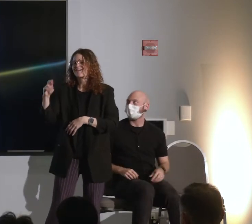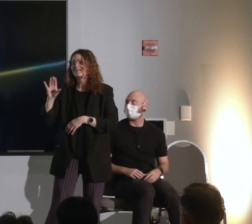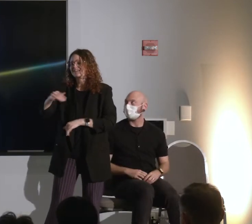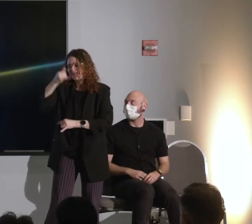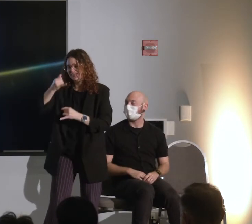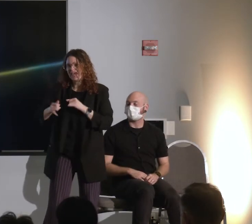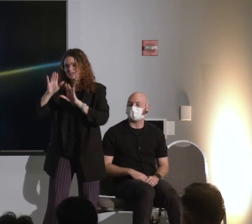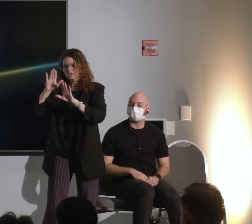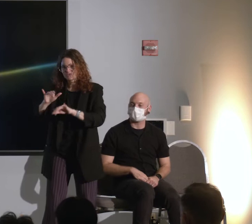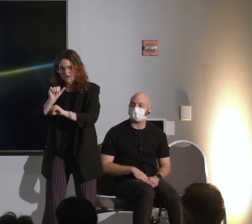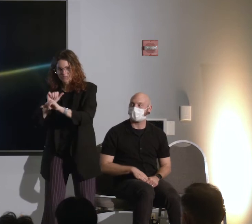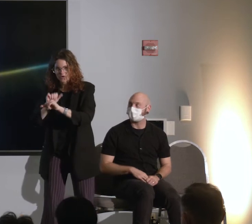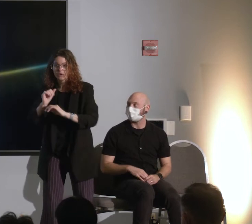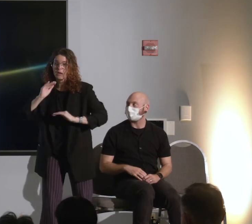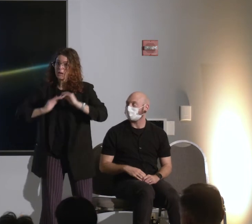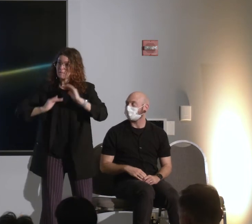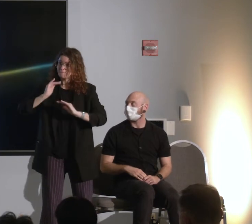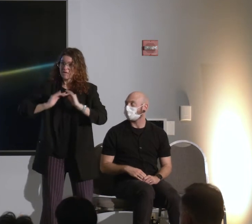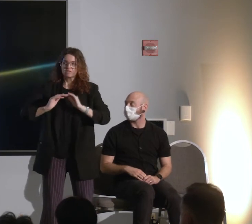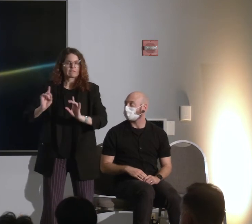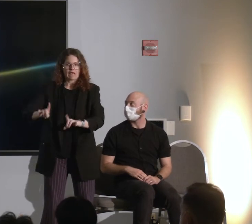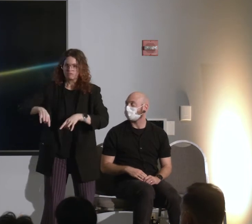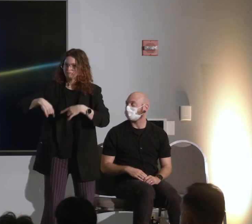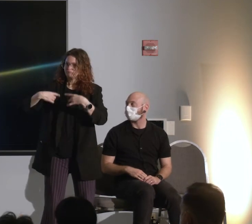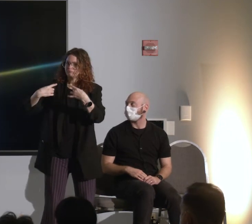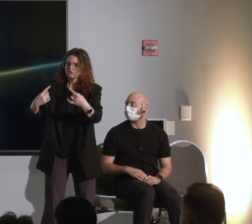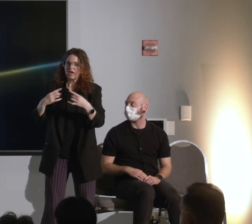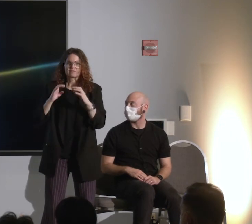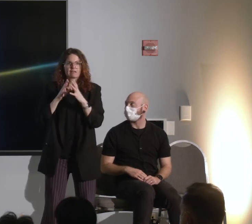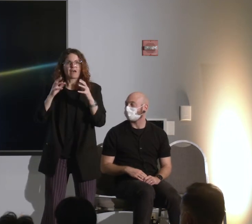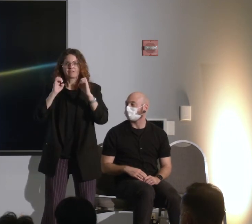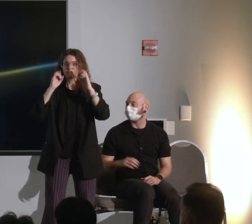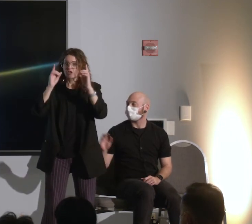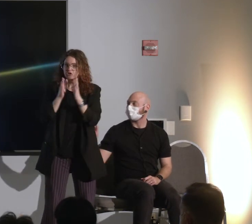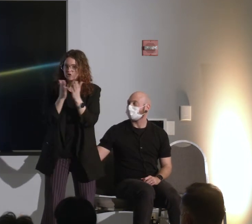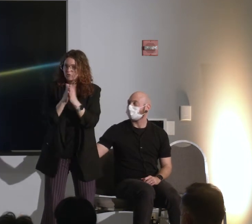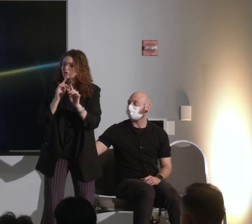a building that survives in the pages of textbooks, but sadly not on the streetscape.